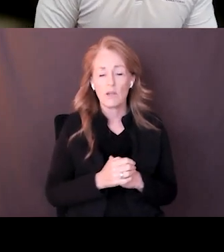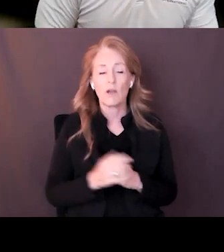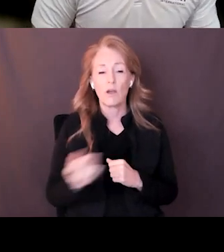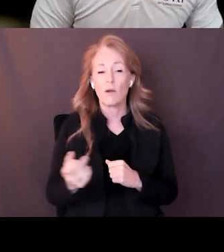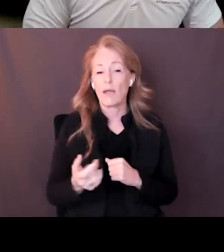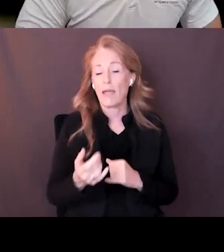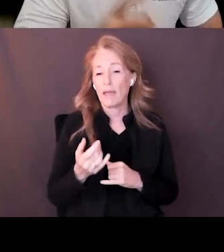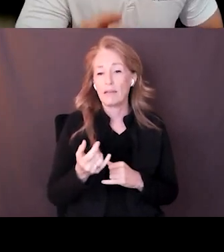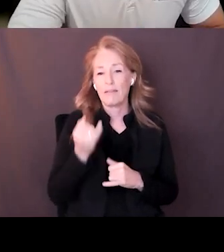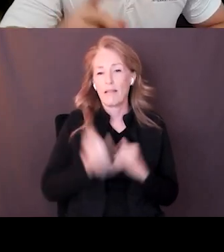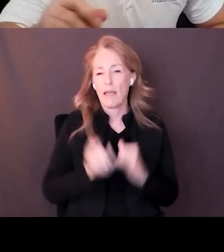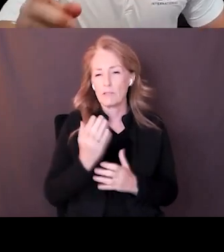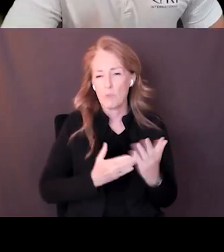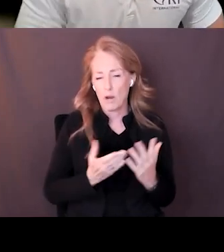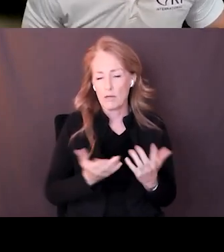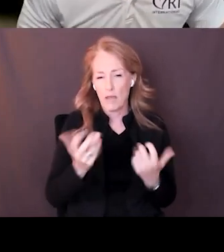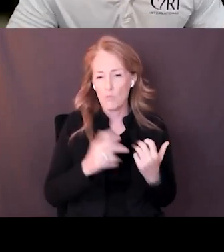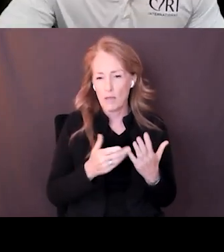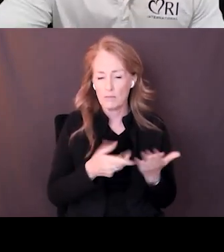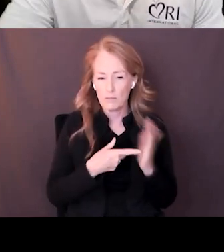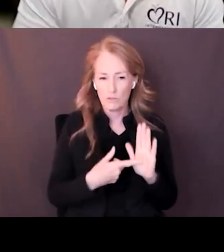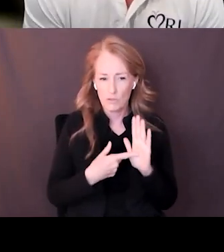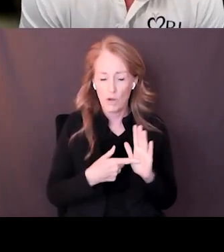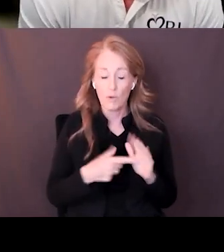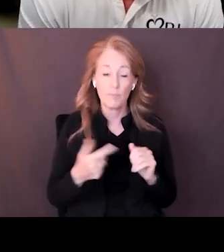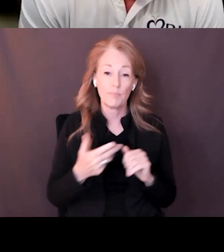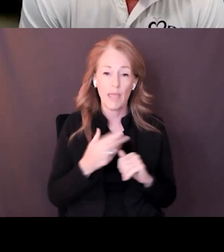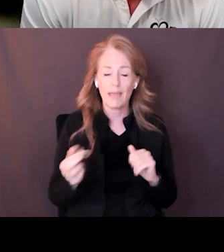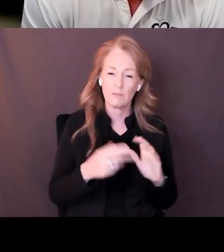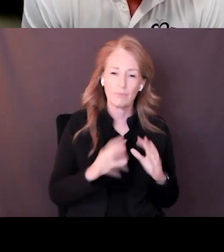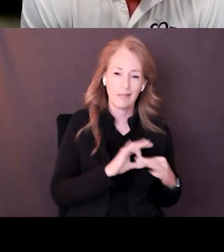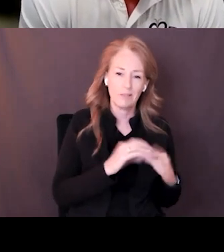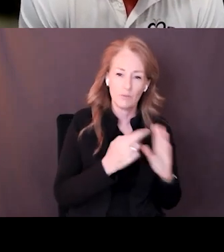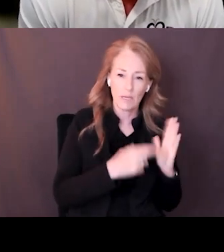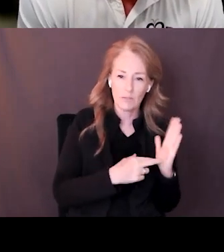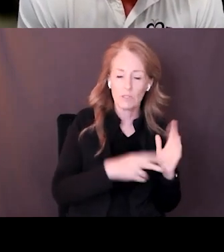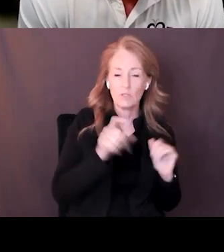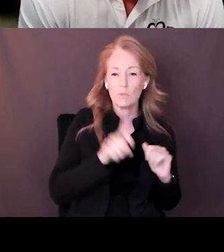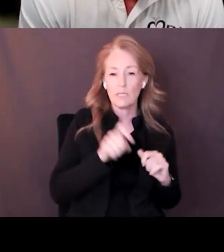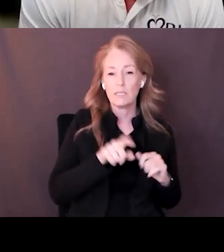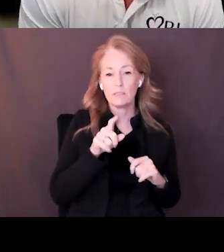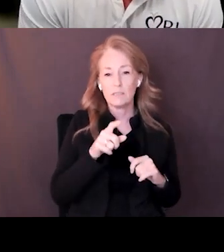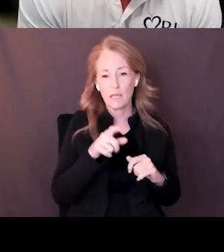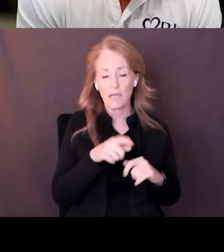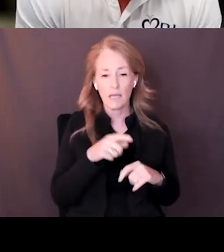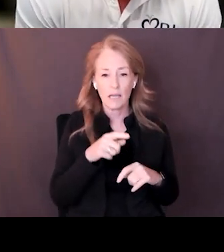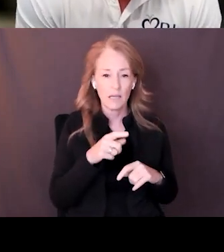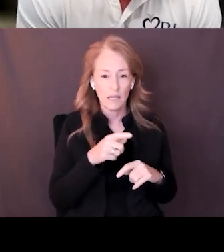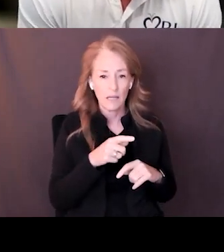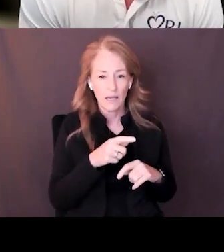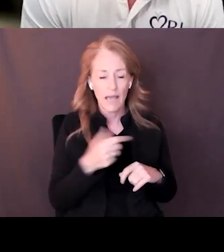REGULATIONS, YOU ARE GOING TO NEED SECLUSIONS AND MEDS ON BOARD.